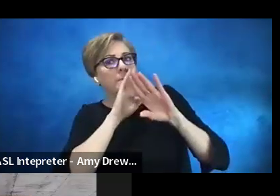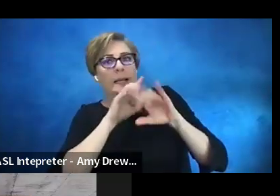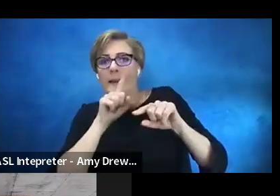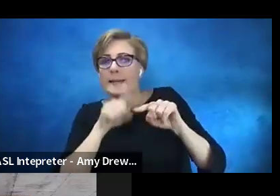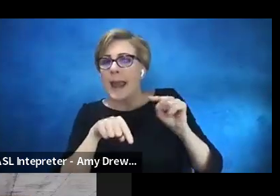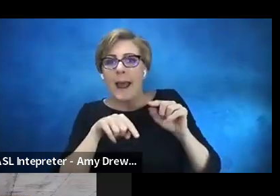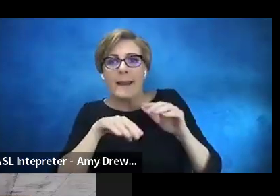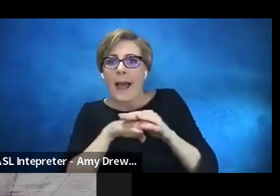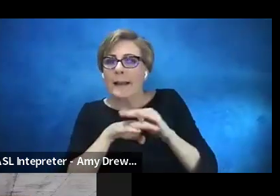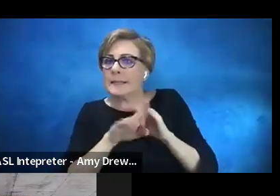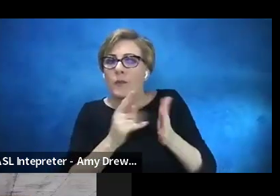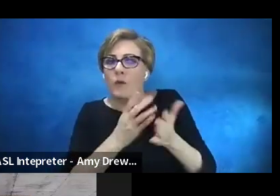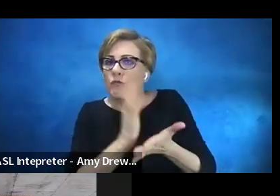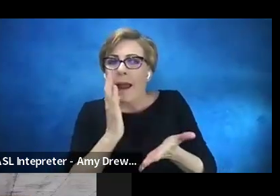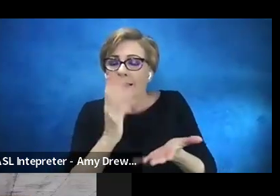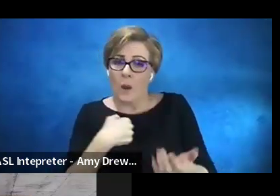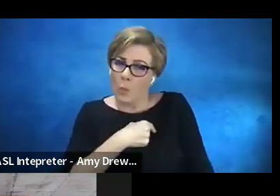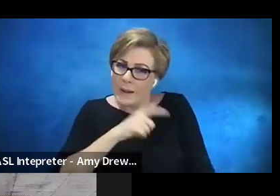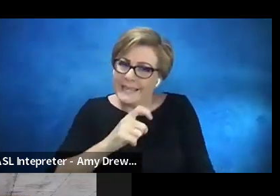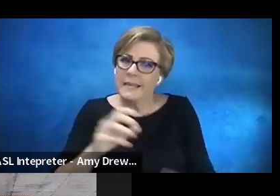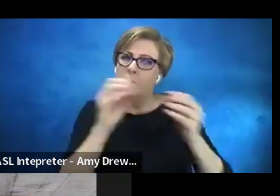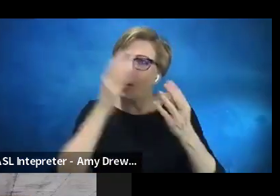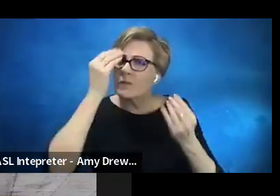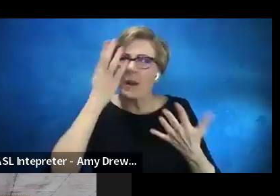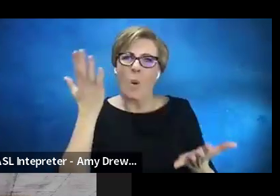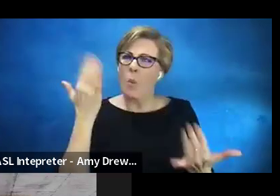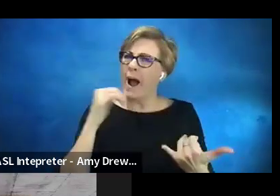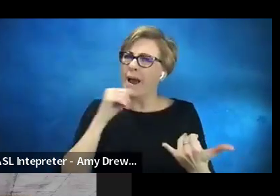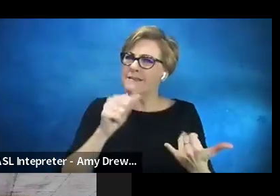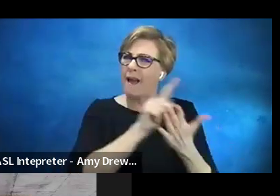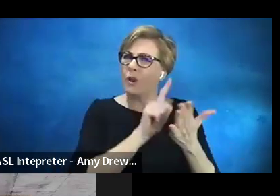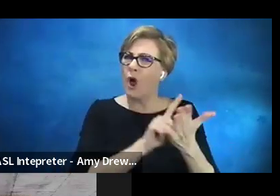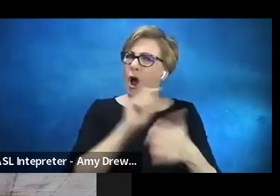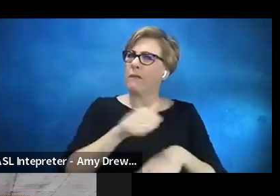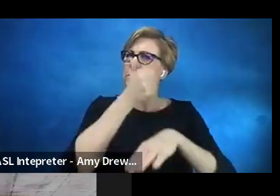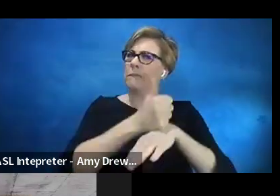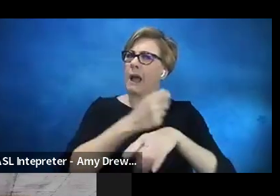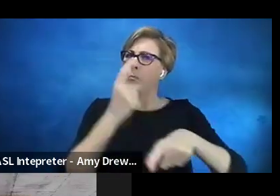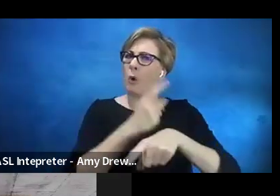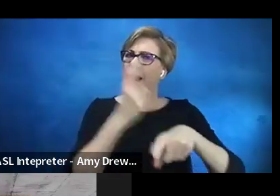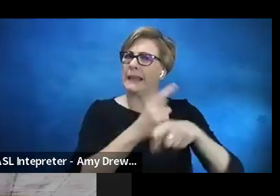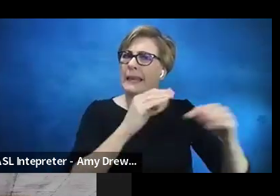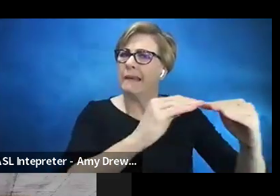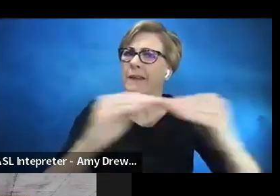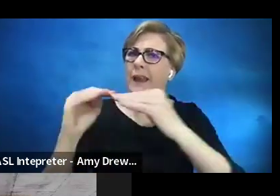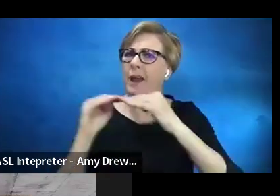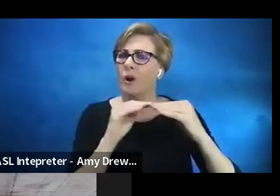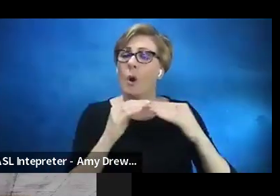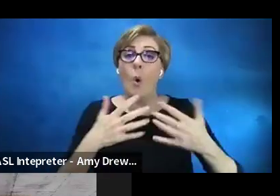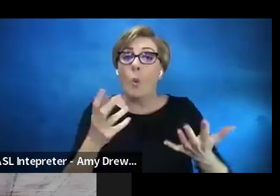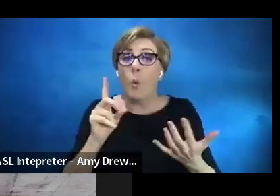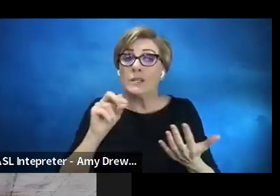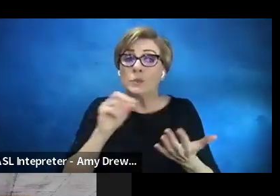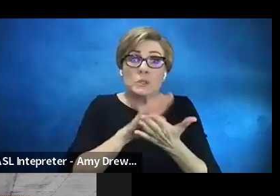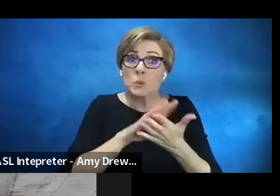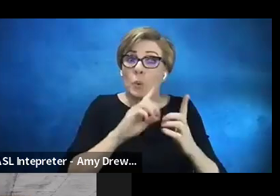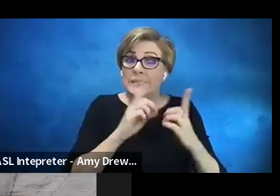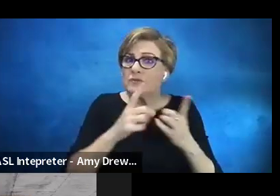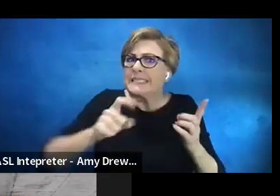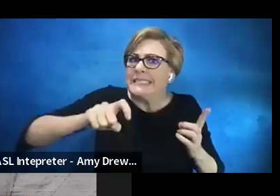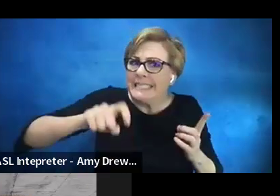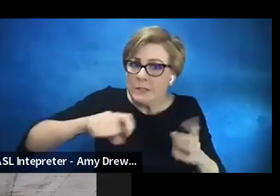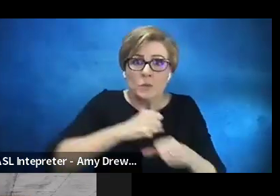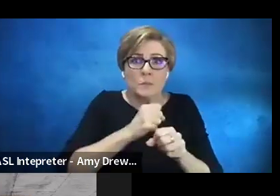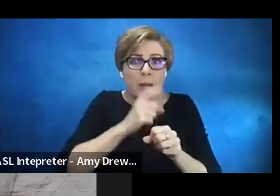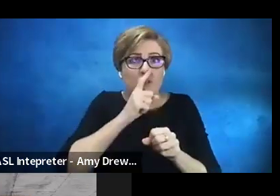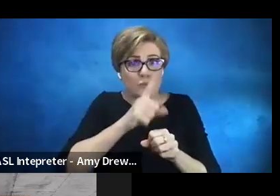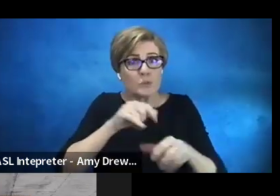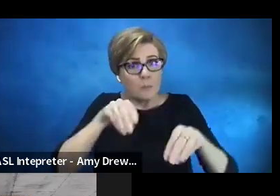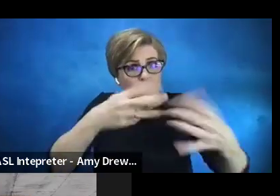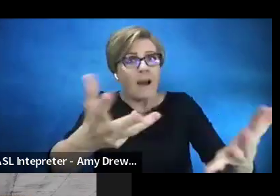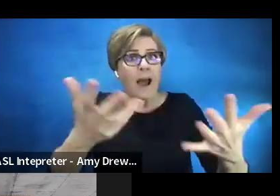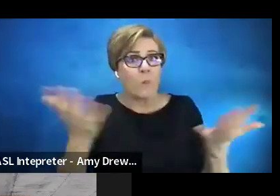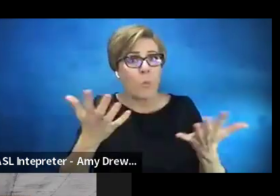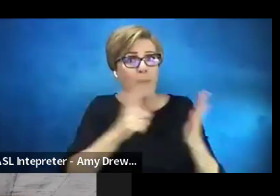So those are really, really important elements that have been in our laws, and I think that while this EO on first blush looks like it doesn't aft people with disabilities and students with disability, either under 504 or under IDEA, it does, right? It does. It has the potential to do that. And we have a long history of certain categories of kids having a more difficult time accessing their rights under the law.